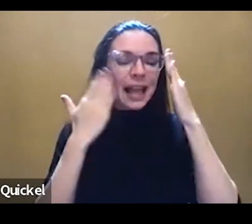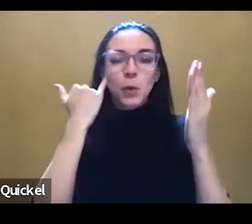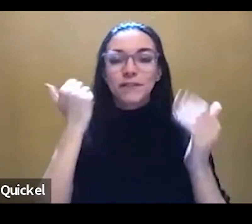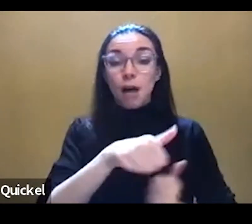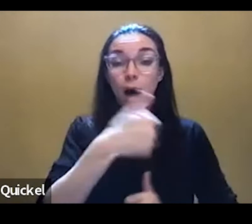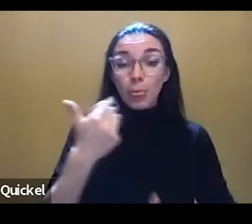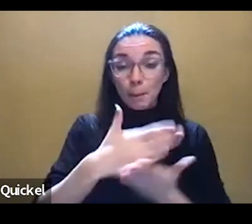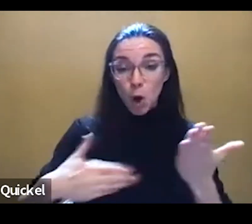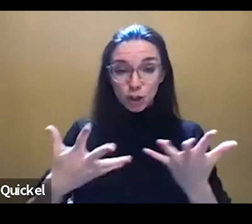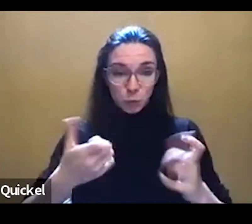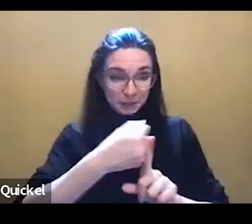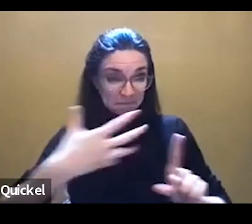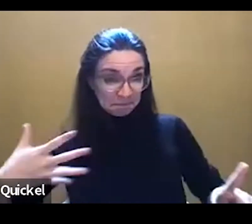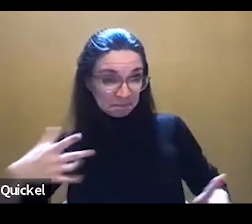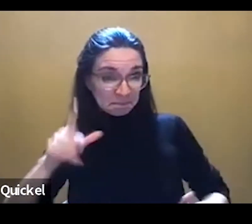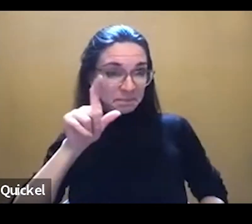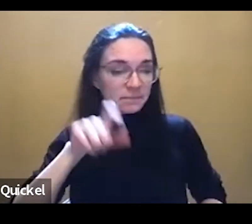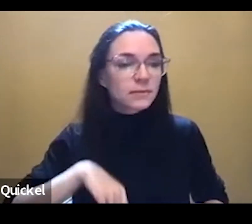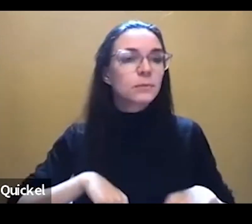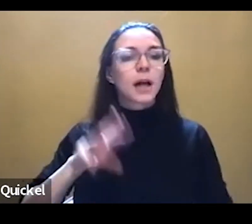wanted me to talk about. Marc: Well, yeah, I think